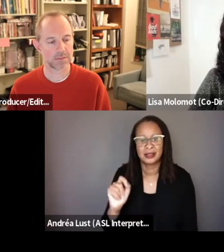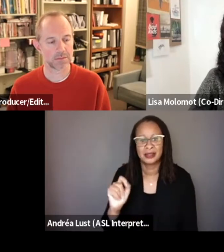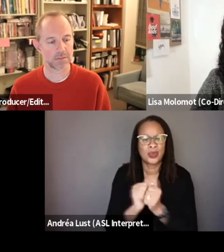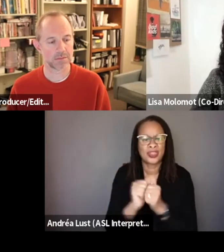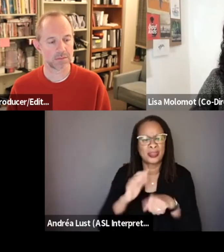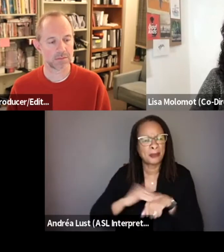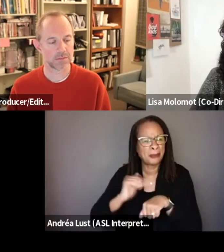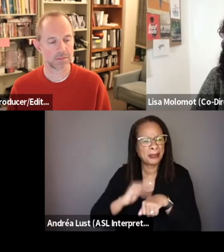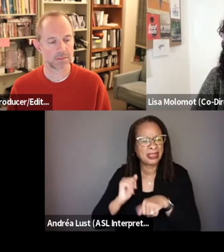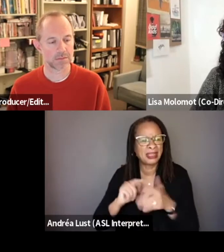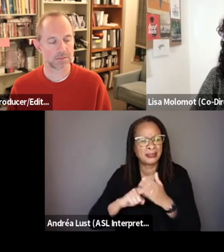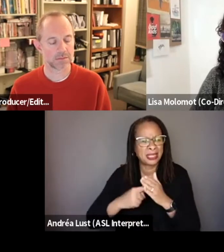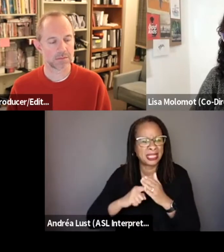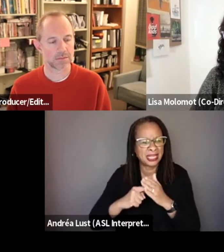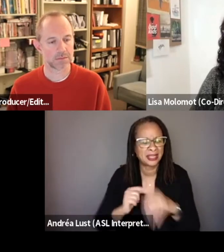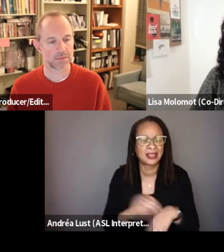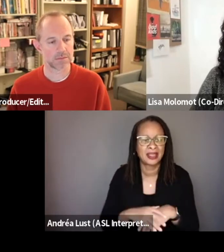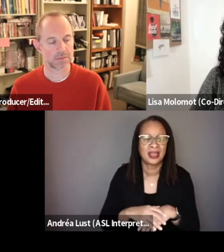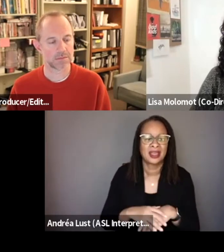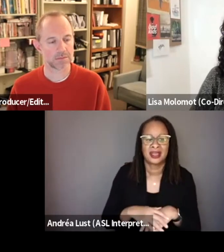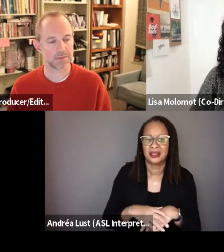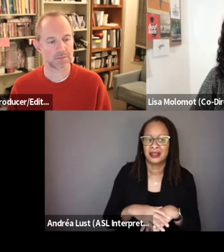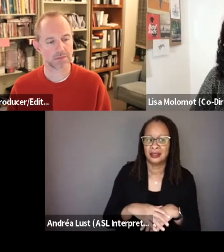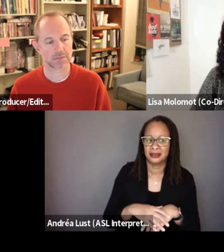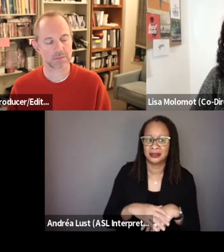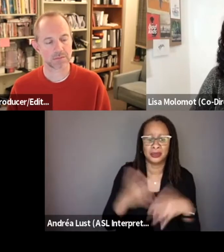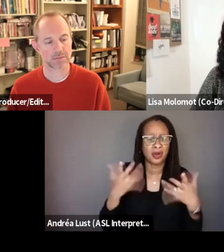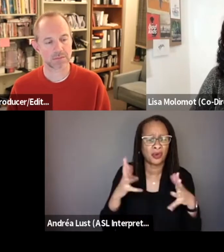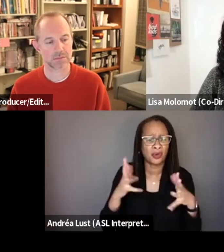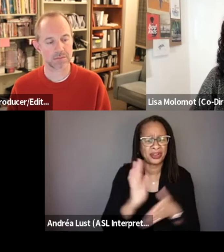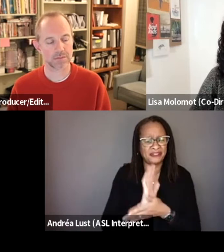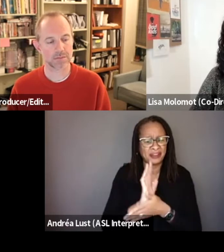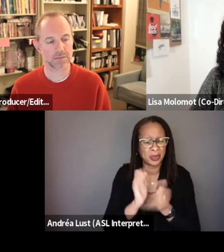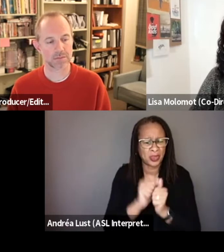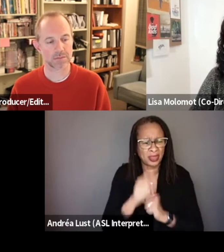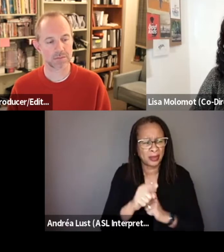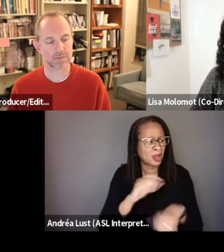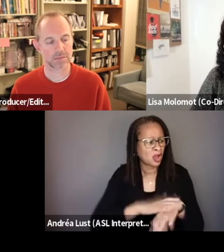at the beginning. We were already filming with him, I think on the second trip to Brooks County.